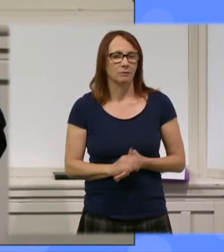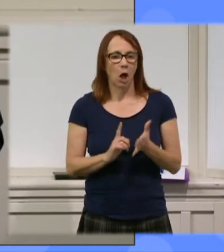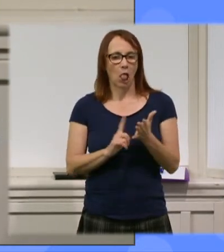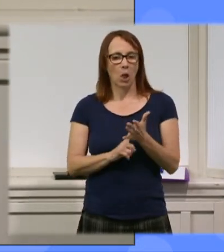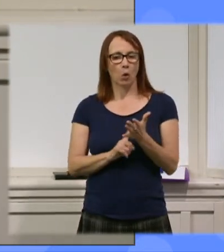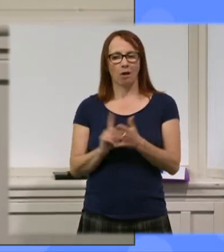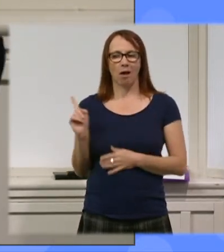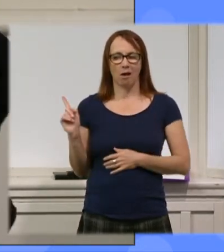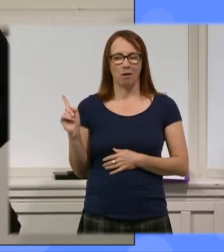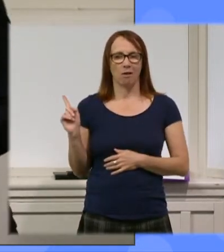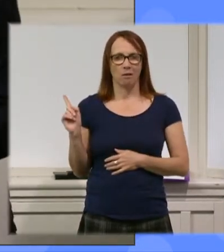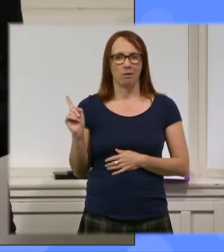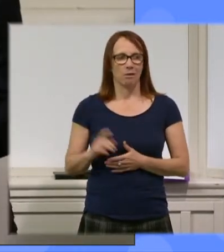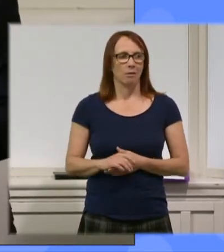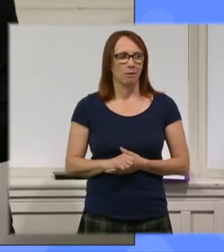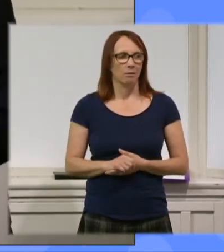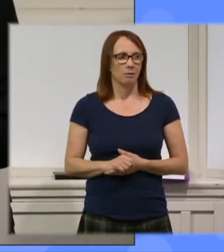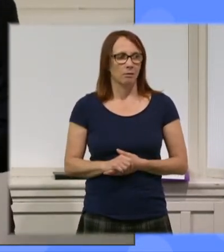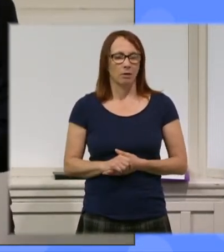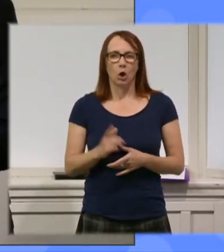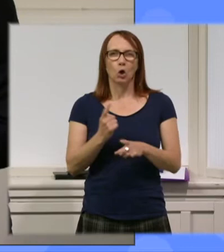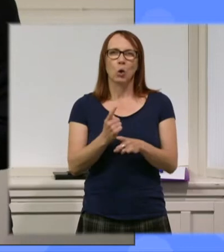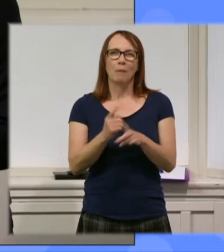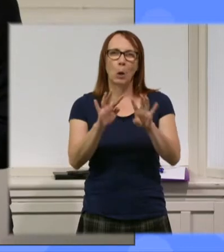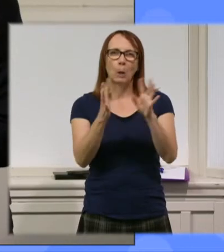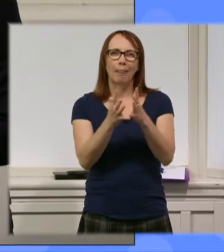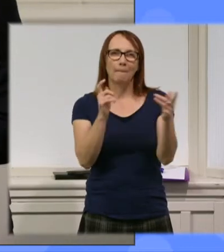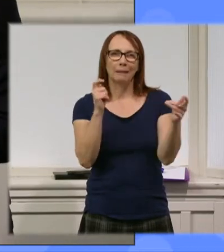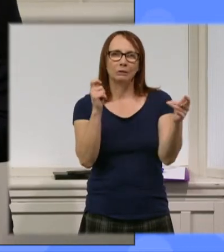they might yeah you spoke about climate change well to be honest I think it's